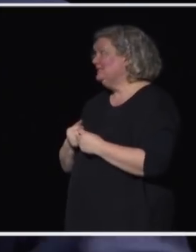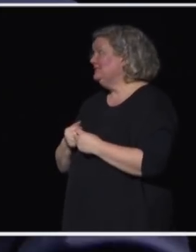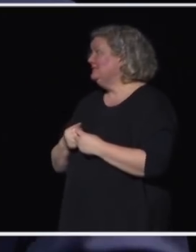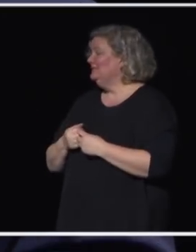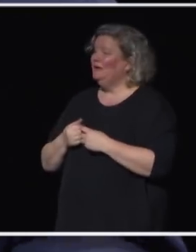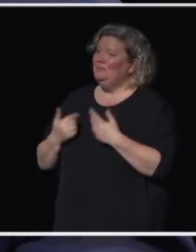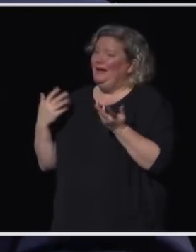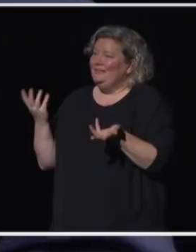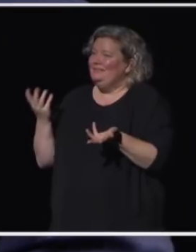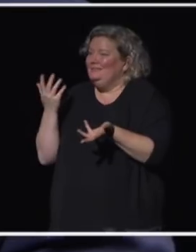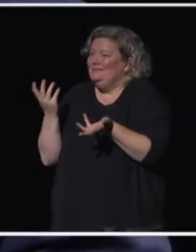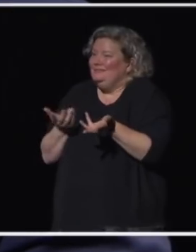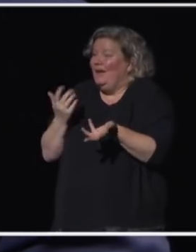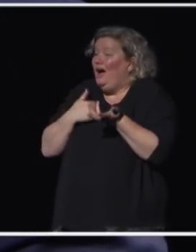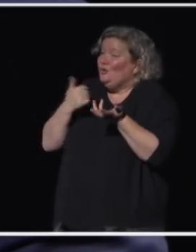You know, I was a decent enough dude.